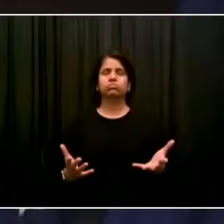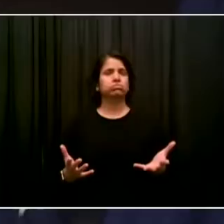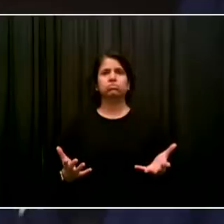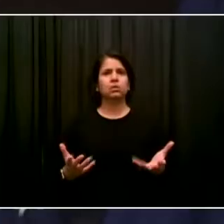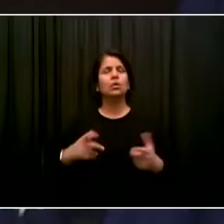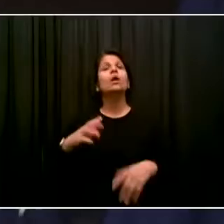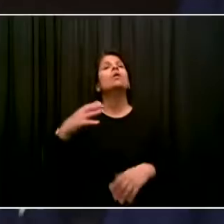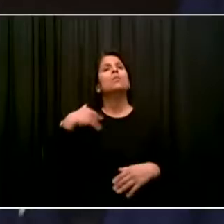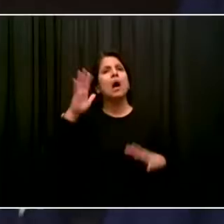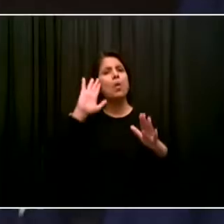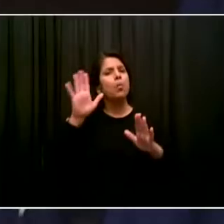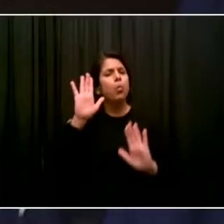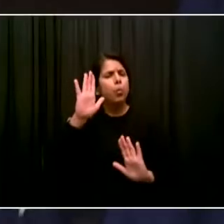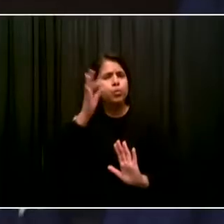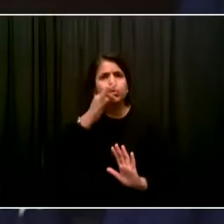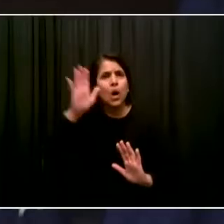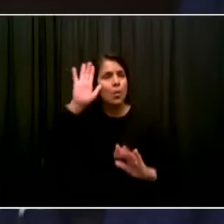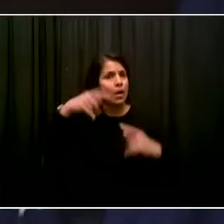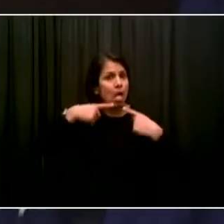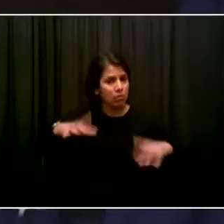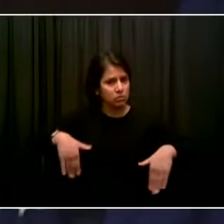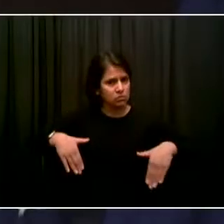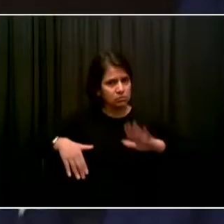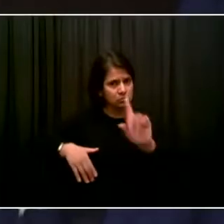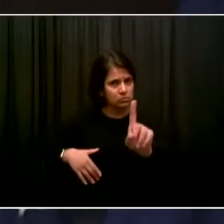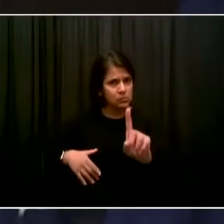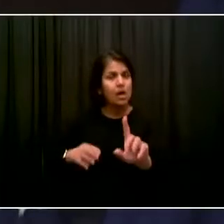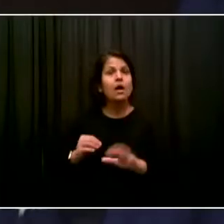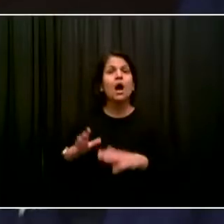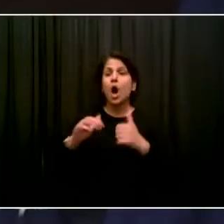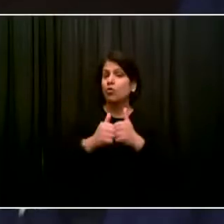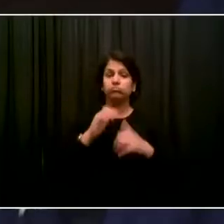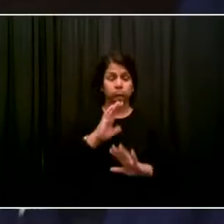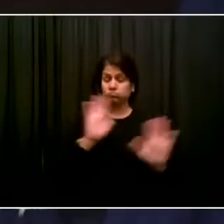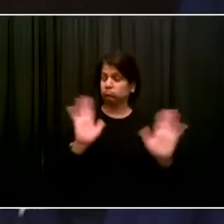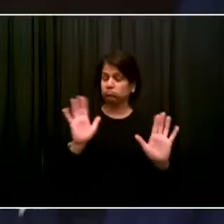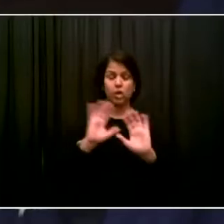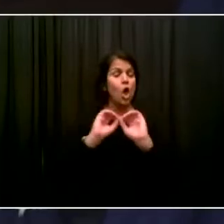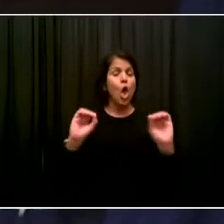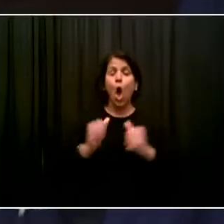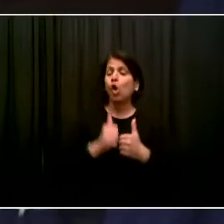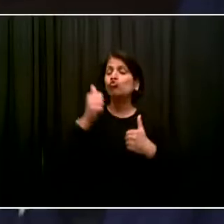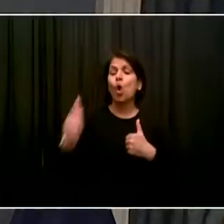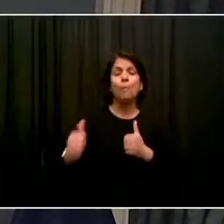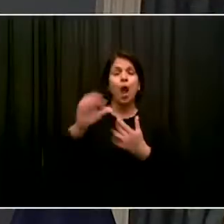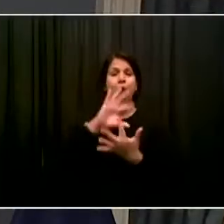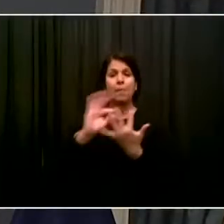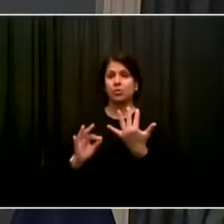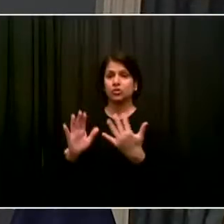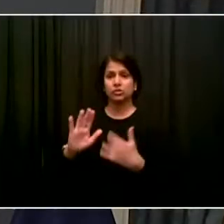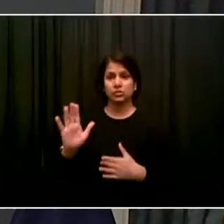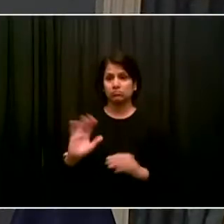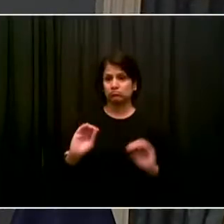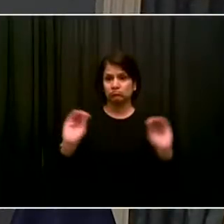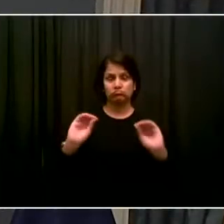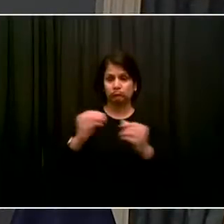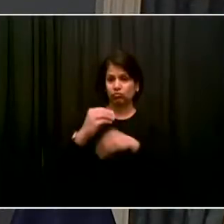LEARNING REMOTELY. IT'S A BIG UNDERTAKING, EVEN FOR A SHORT AMOUNT OF TIME.